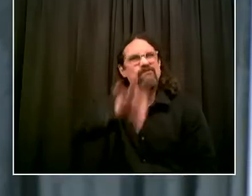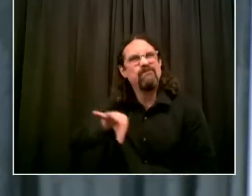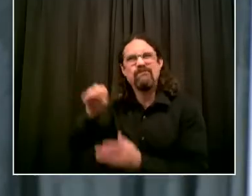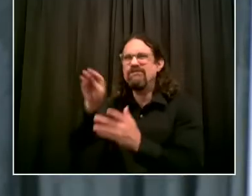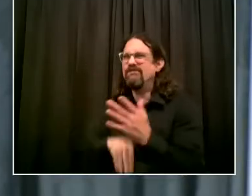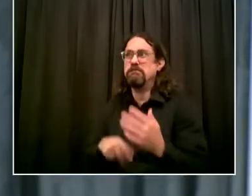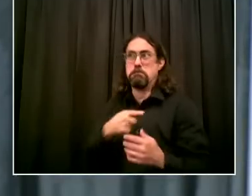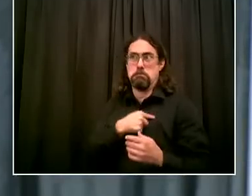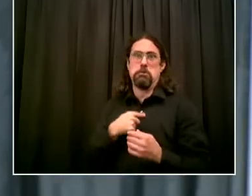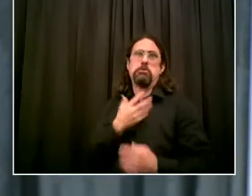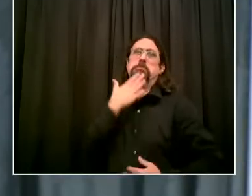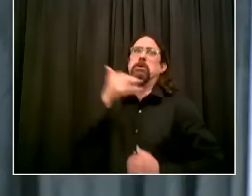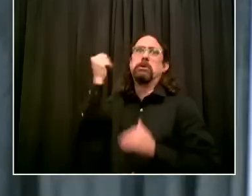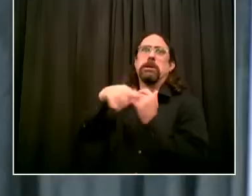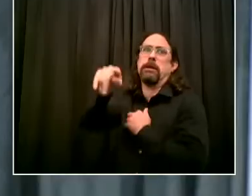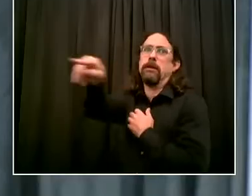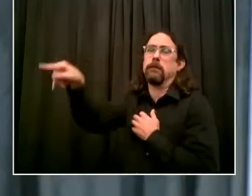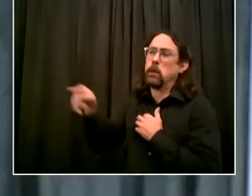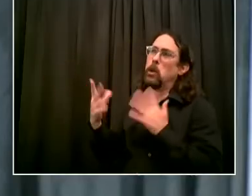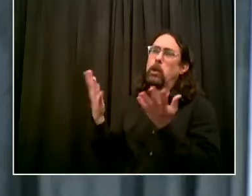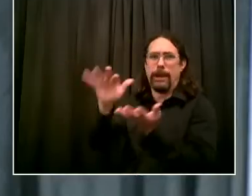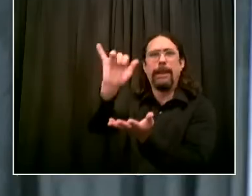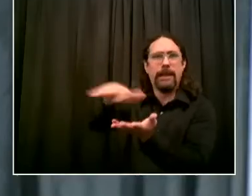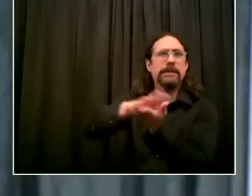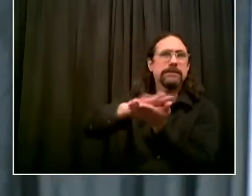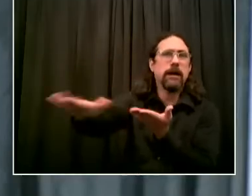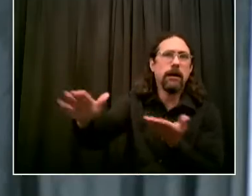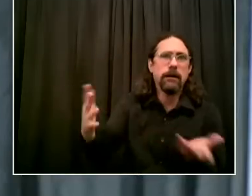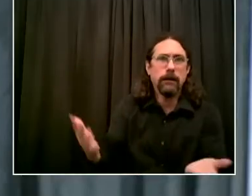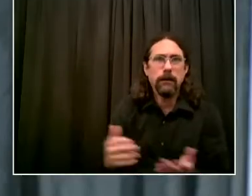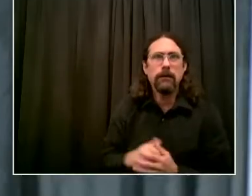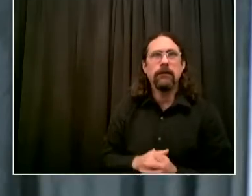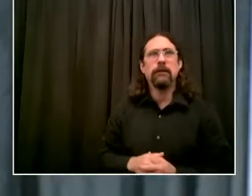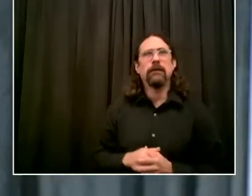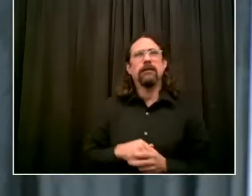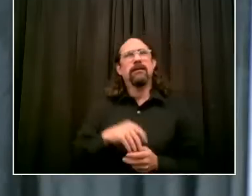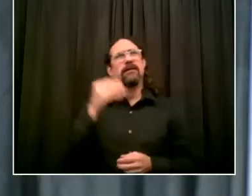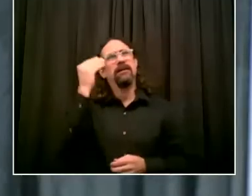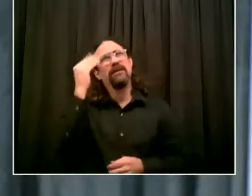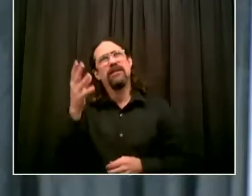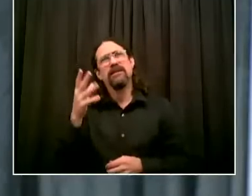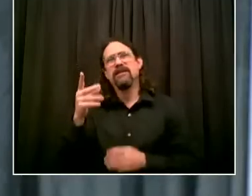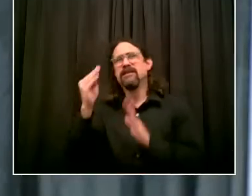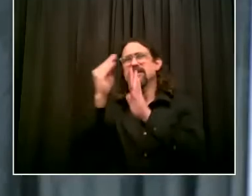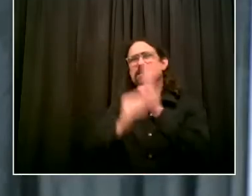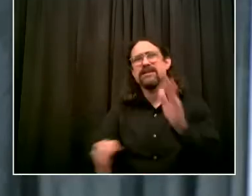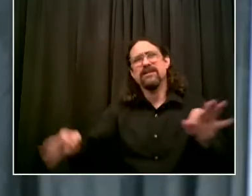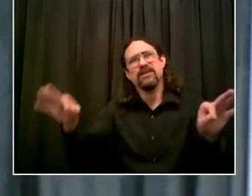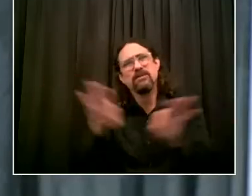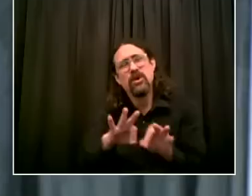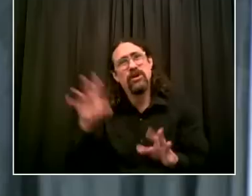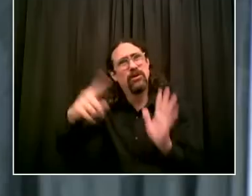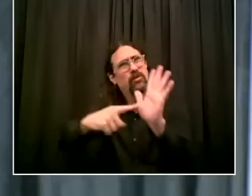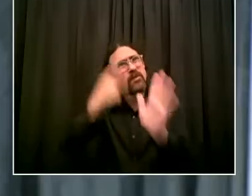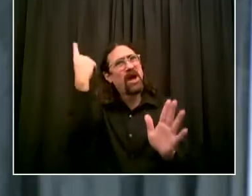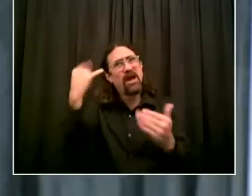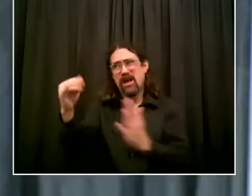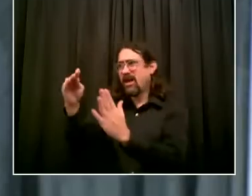FEW CITIES SO THAT IS GREAT FOR NEAR CITY, BUT WE NEED TO GO FURTHER. WE NEED EVERY NEW YORKER THAT IS NOT COMPLETING OF THE CENSUS TO TAKE THE 10 MINNEUTS TO ANSWER THESE 10